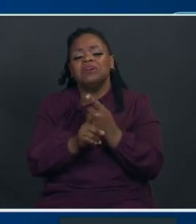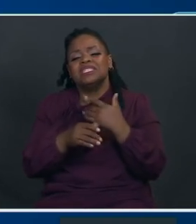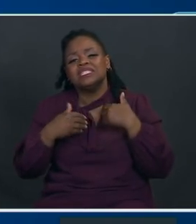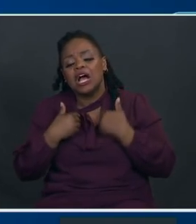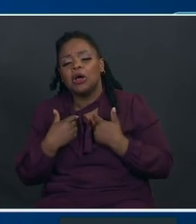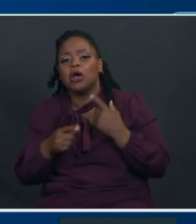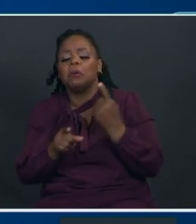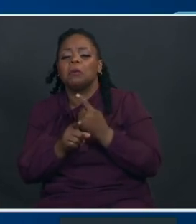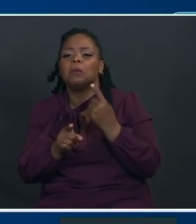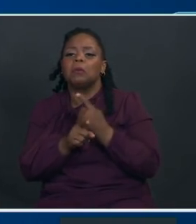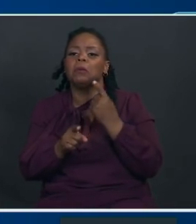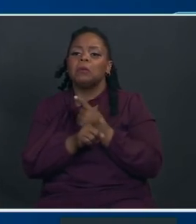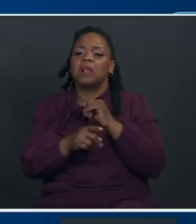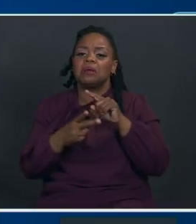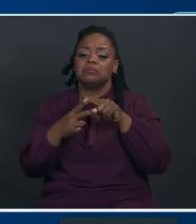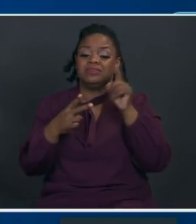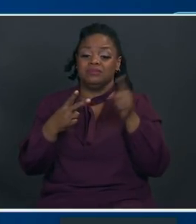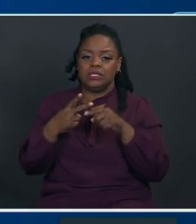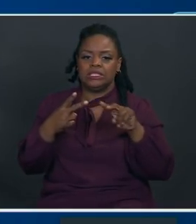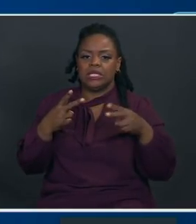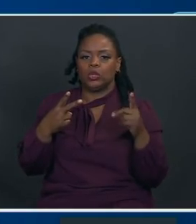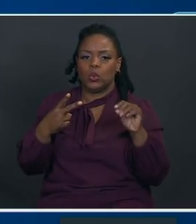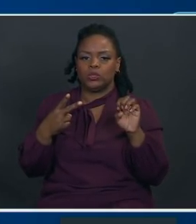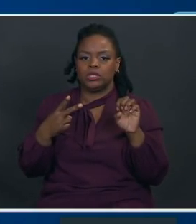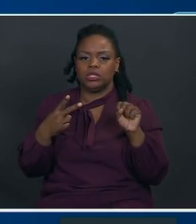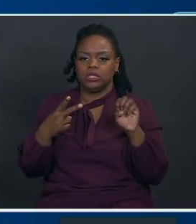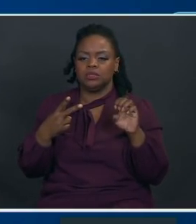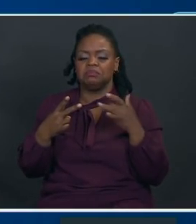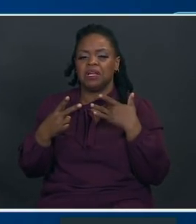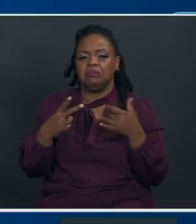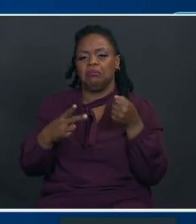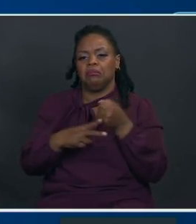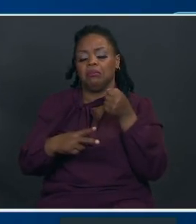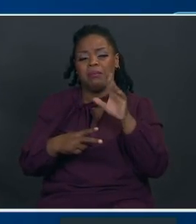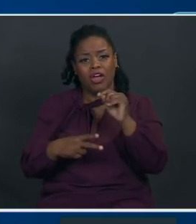And these symptoms mean that your immune system is revving up and the vaccine is actually working.